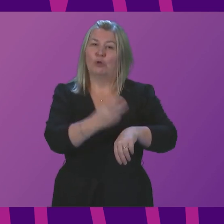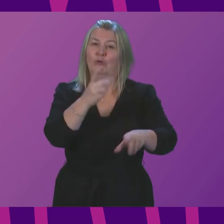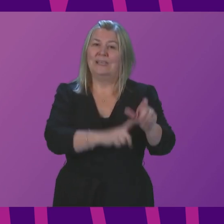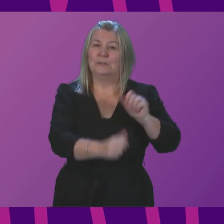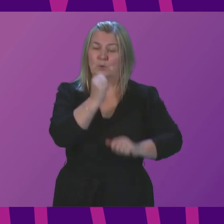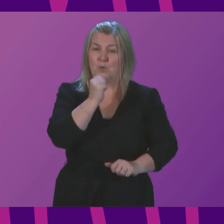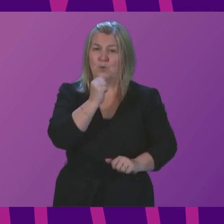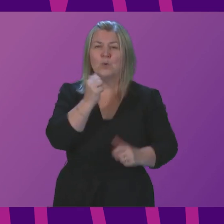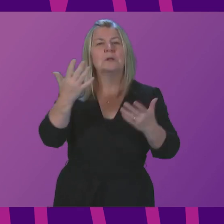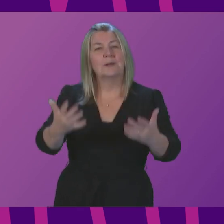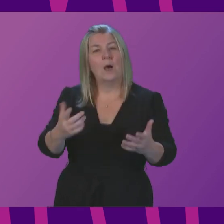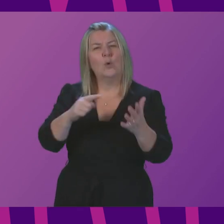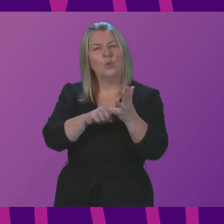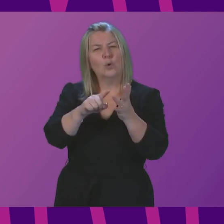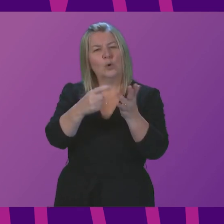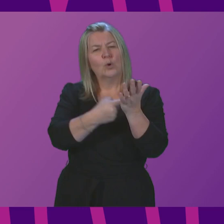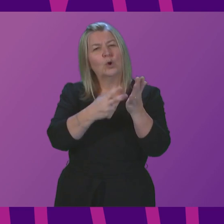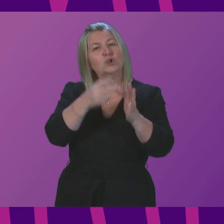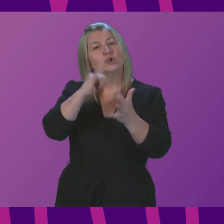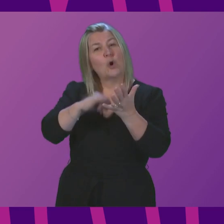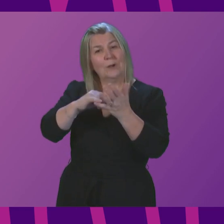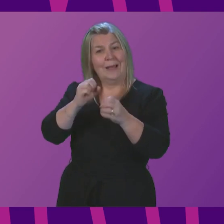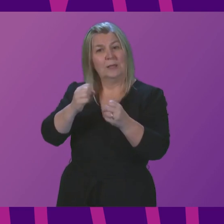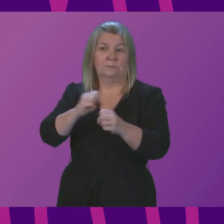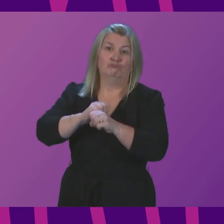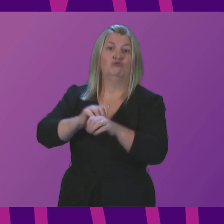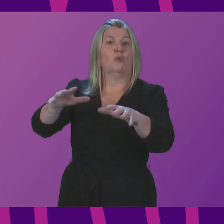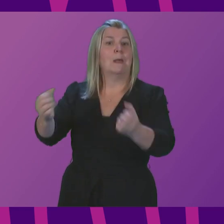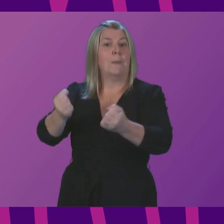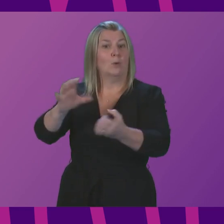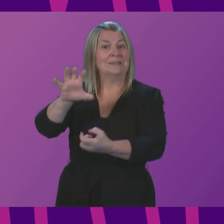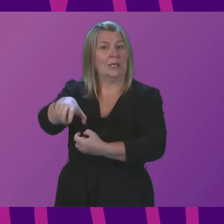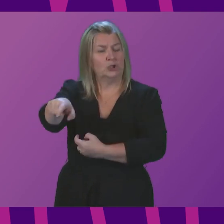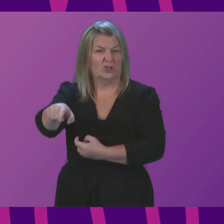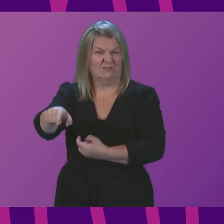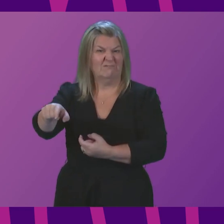the end of its life under present conditions. What does the First Minister say to all those